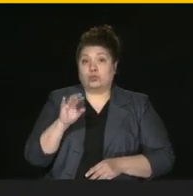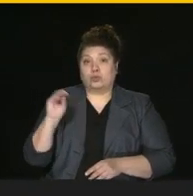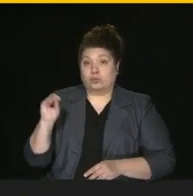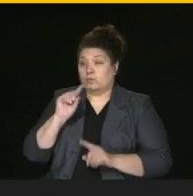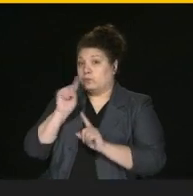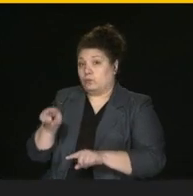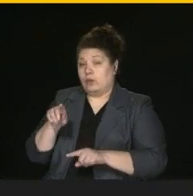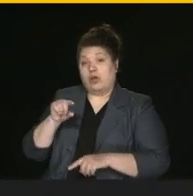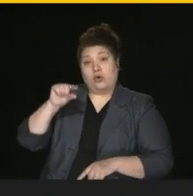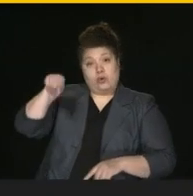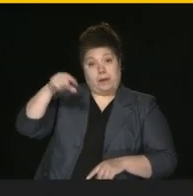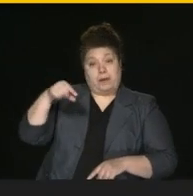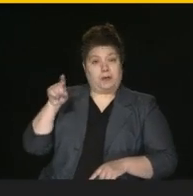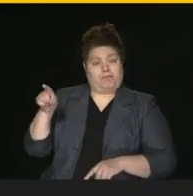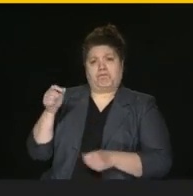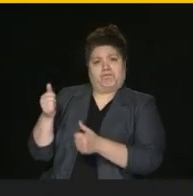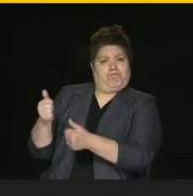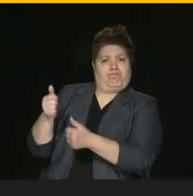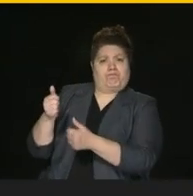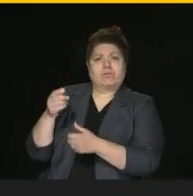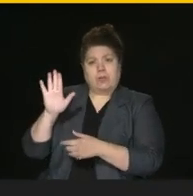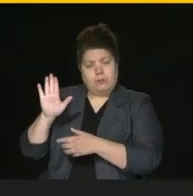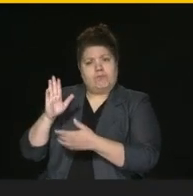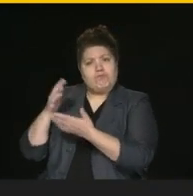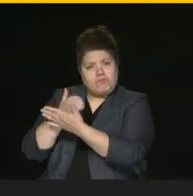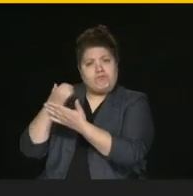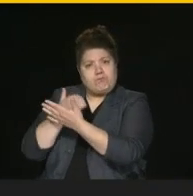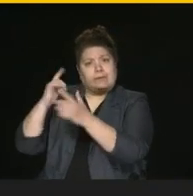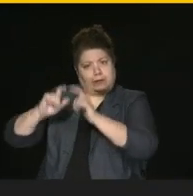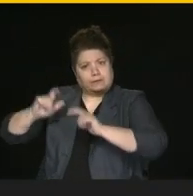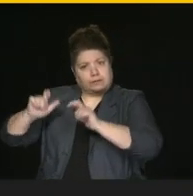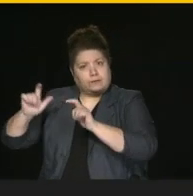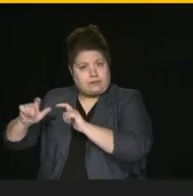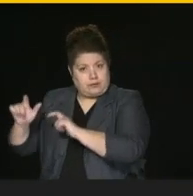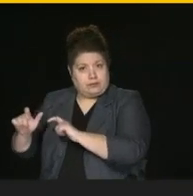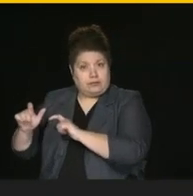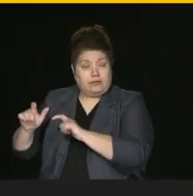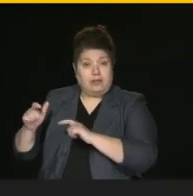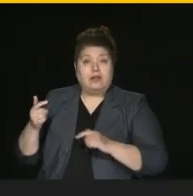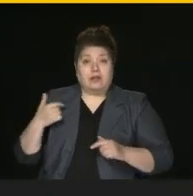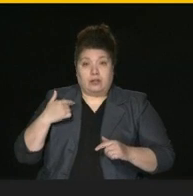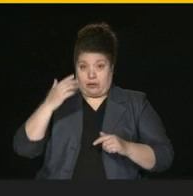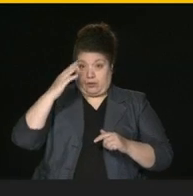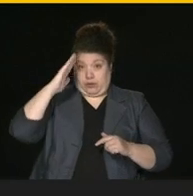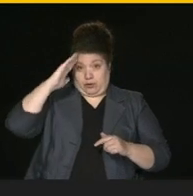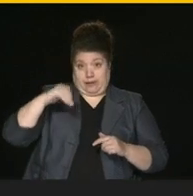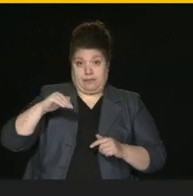REPLYING. QUEBEC HAS DONE A GOOD JOB